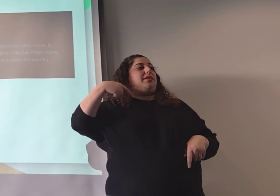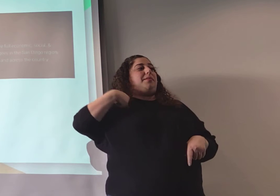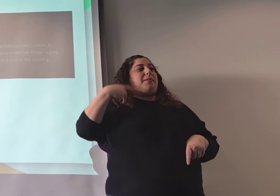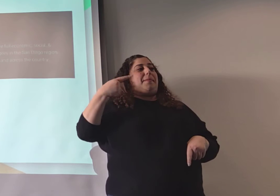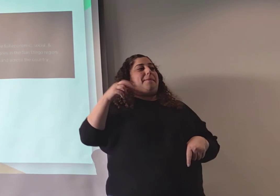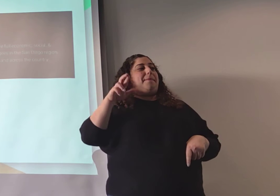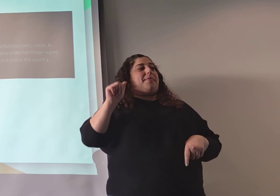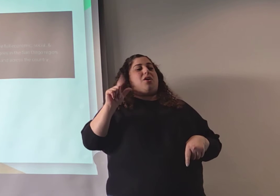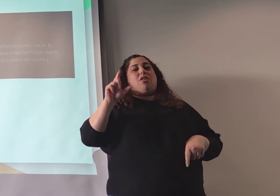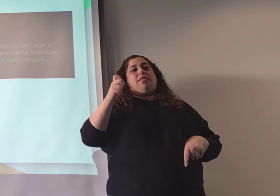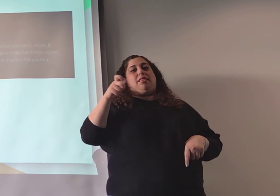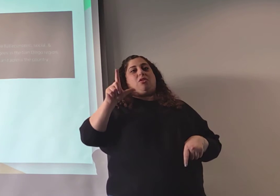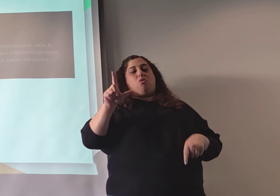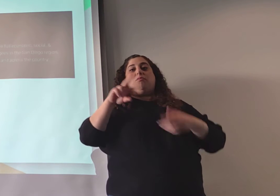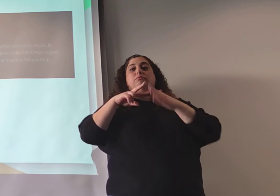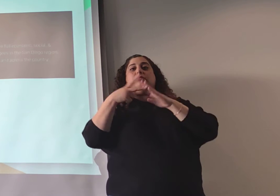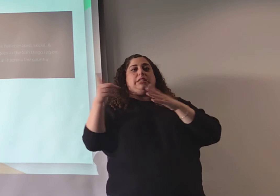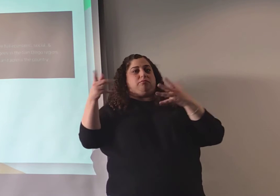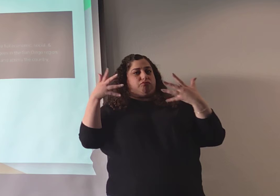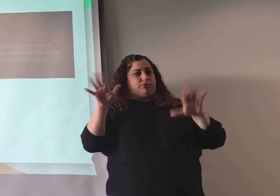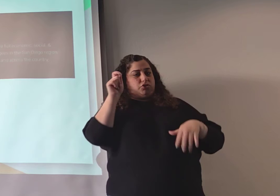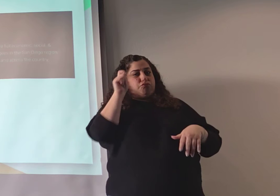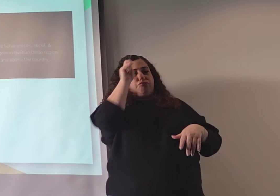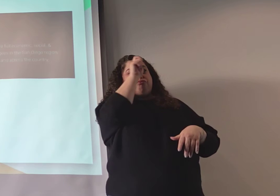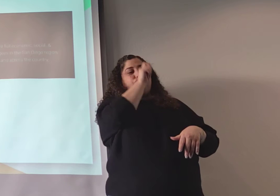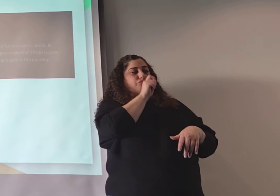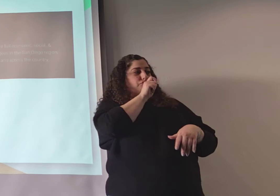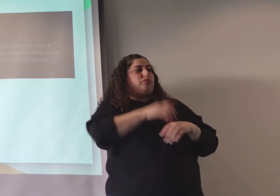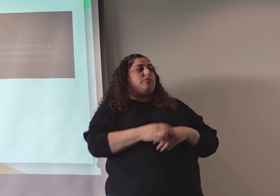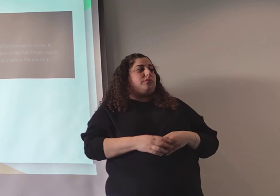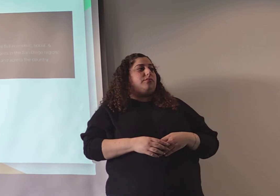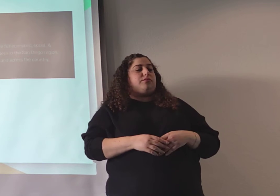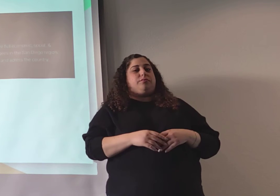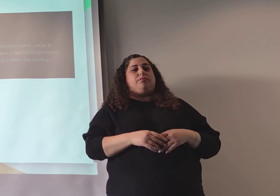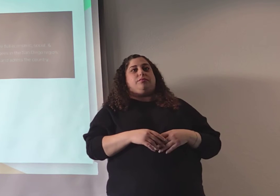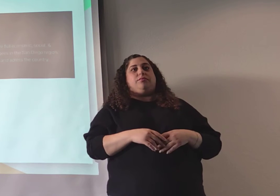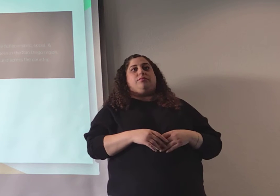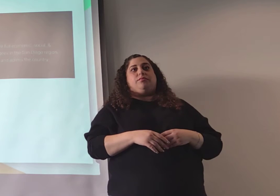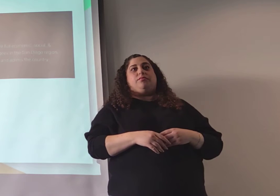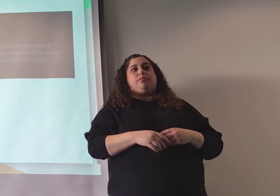of New Americans. So we are an organization.